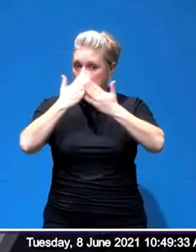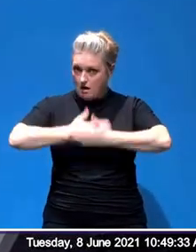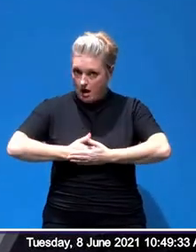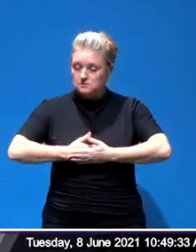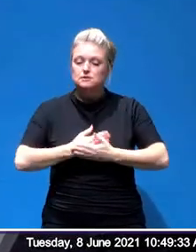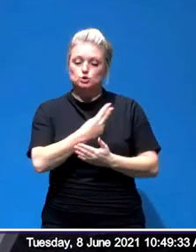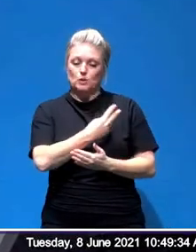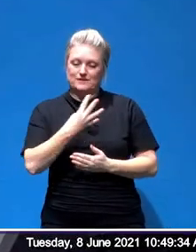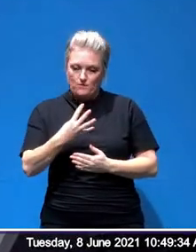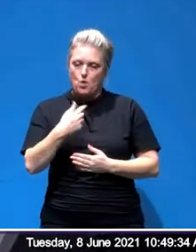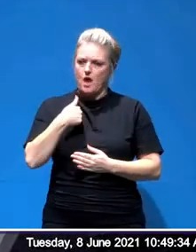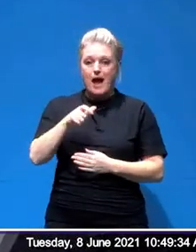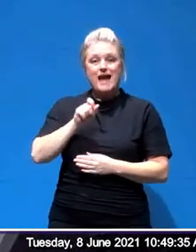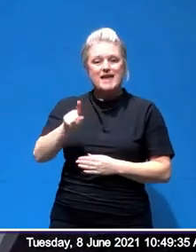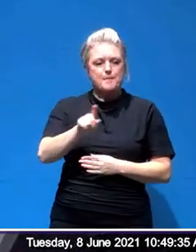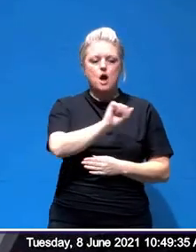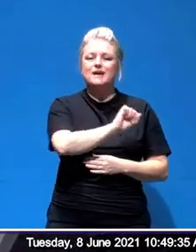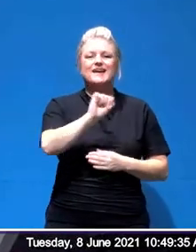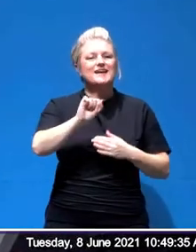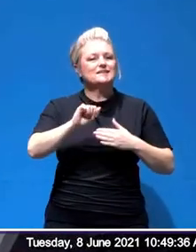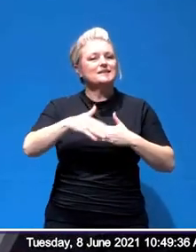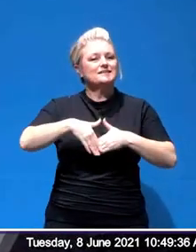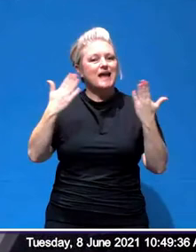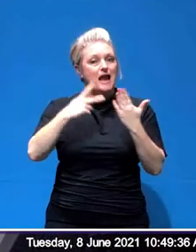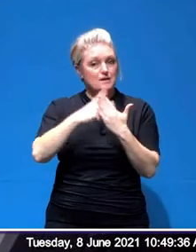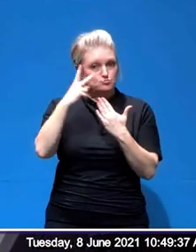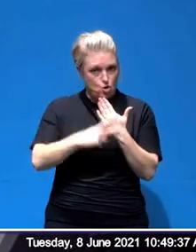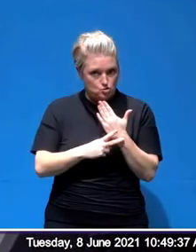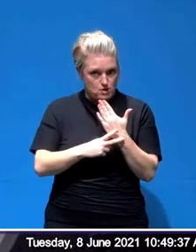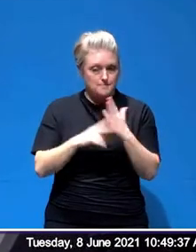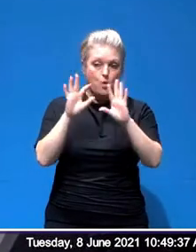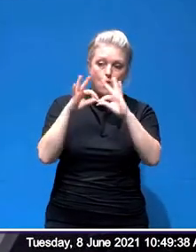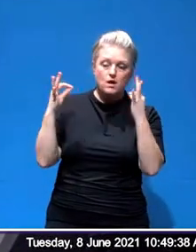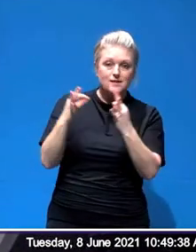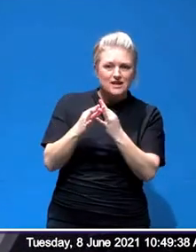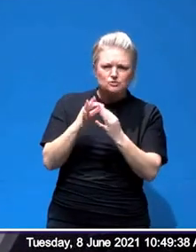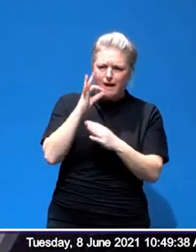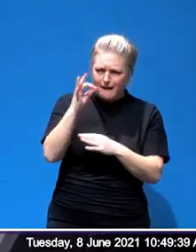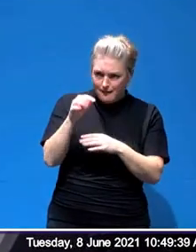provider, Windamere Park, and asked if Daniel had been involved in any falls or altercations.